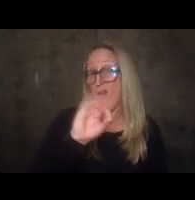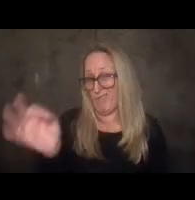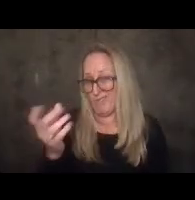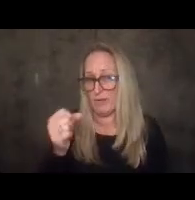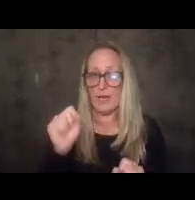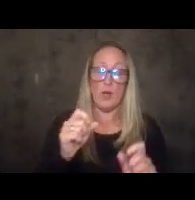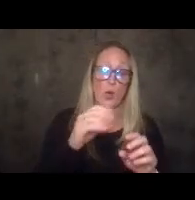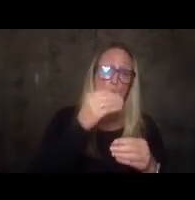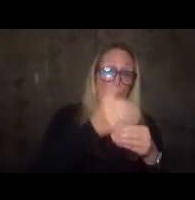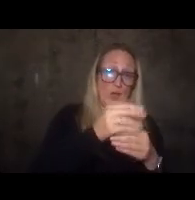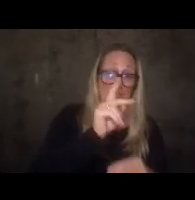off, press Windows Key and escape.